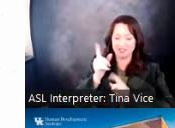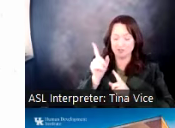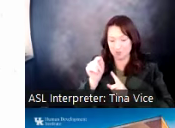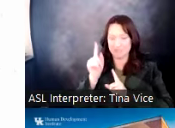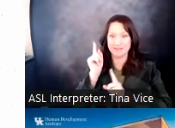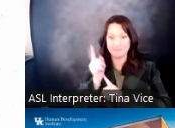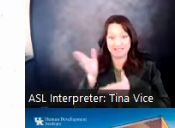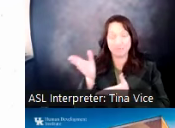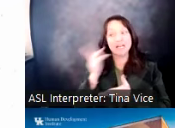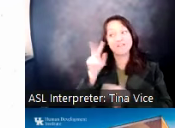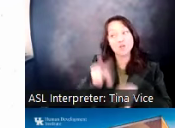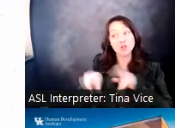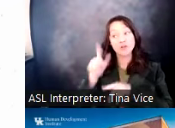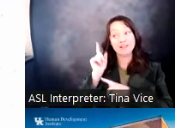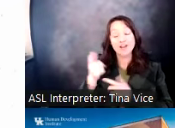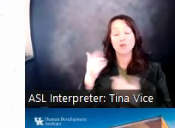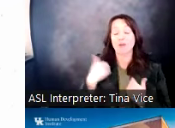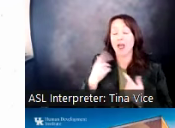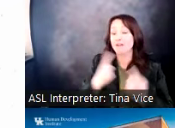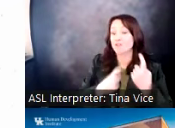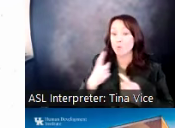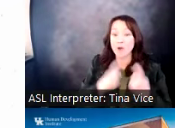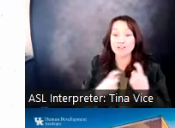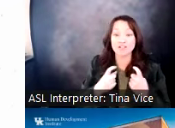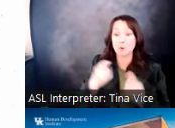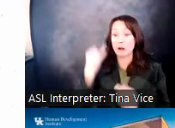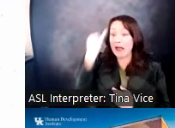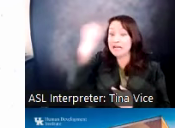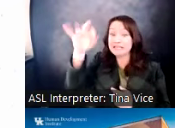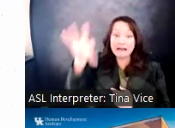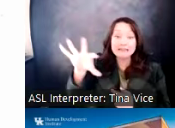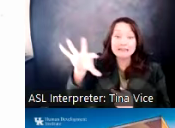later and you have questions or want you know or even insights, you know, please let me know about it. Um but I'll stop